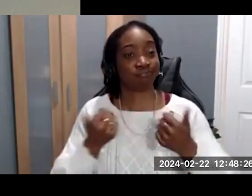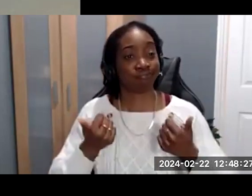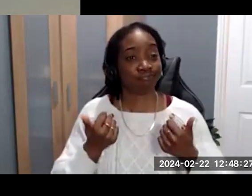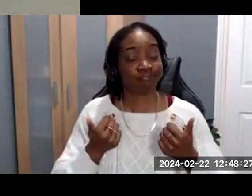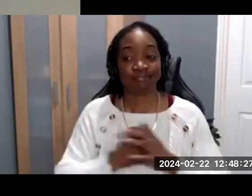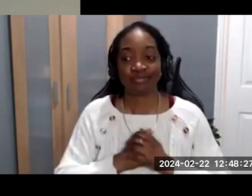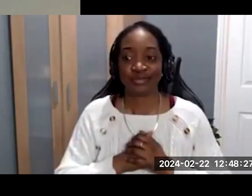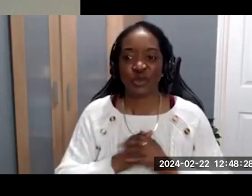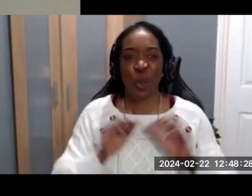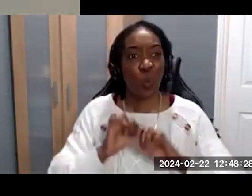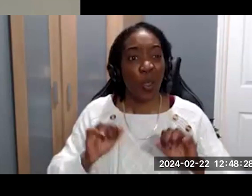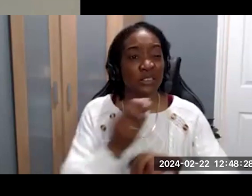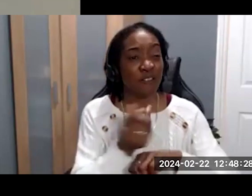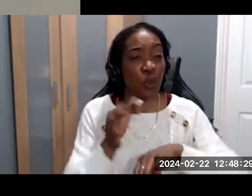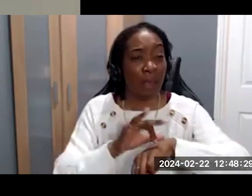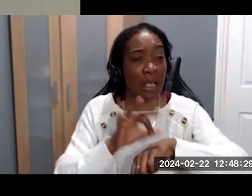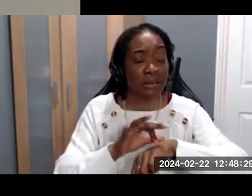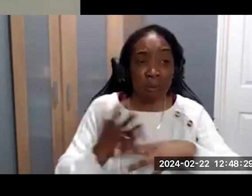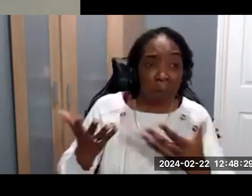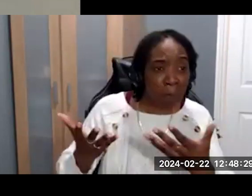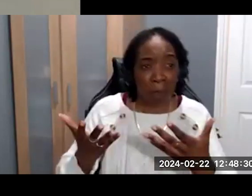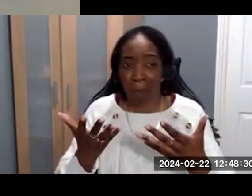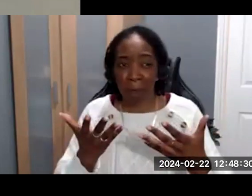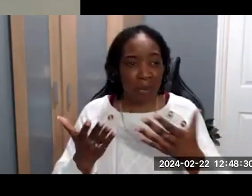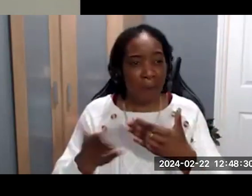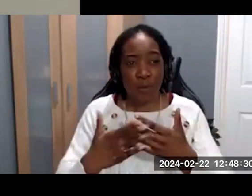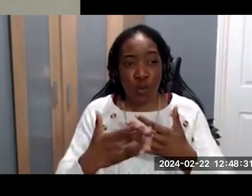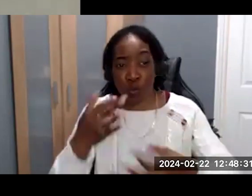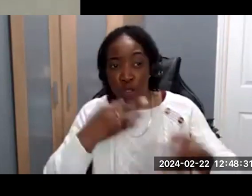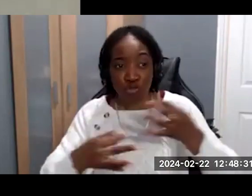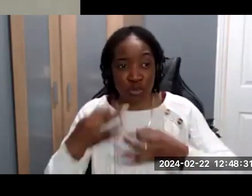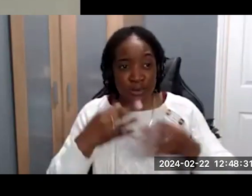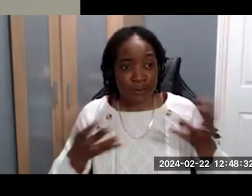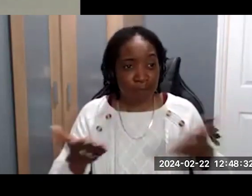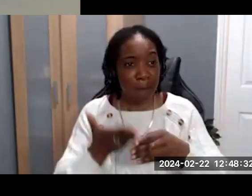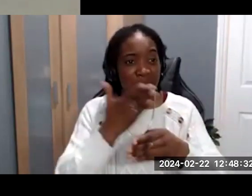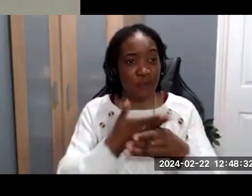for a few more minutes just to see if we do have any further questions before we wrap up today's